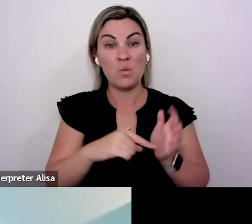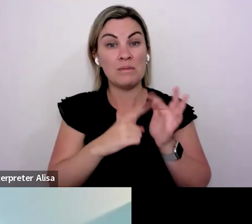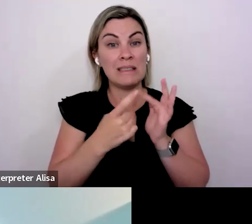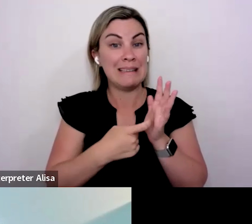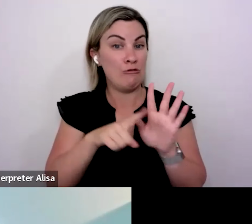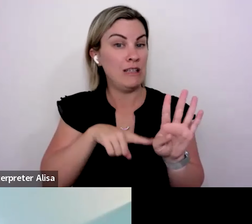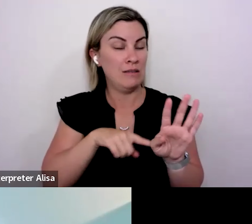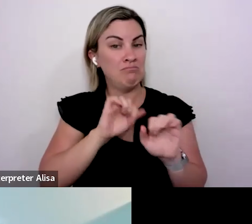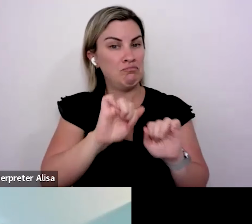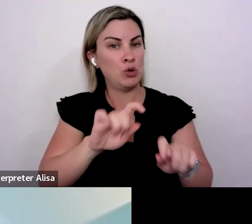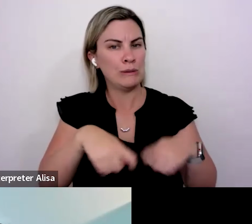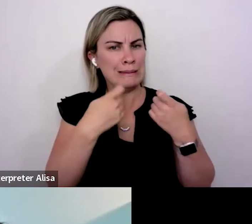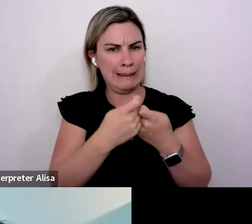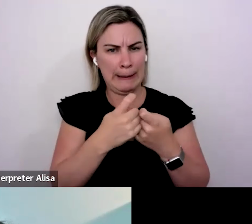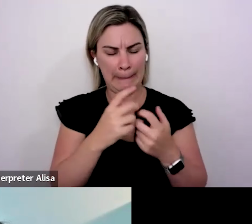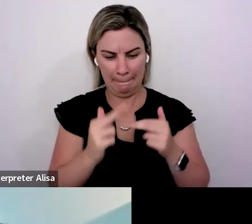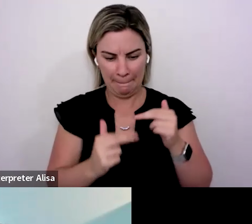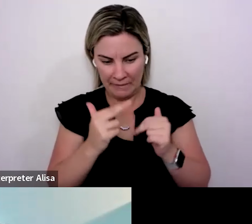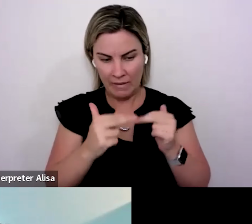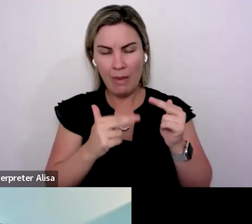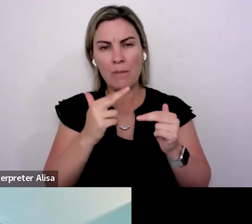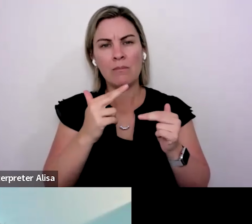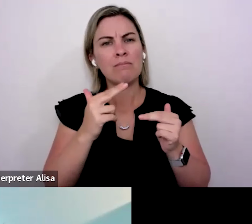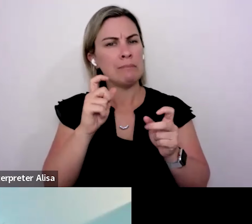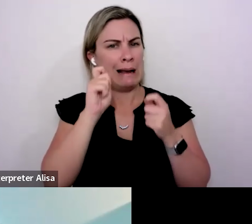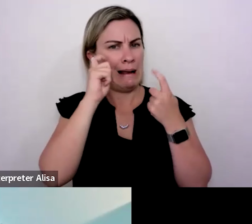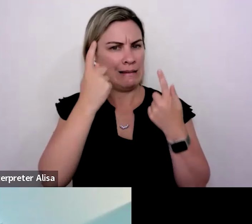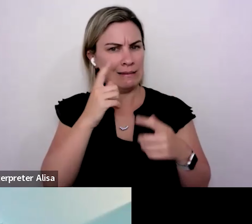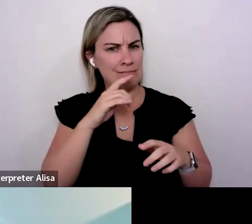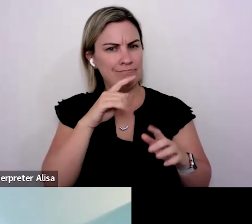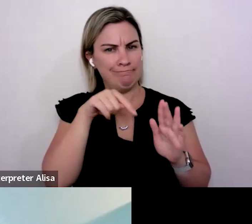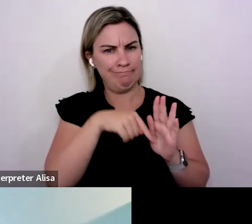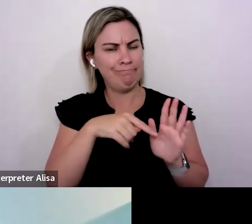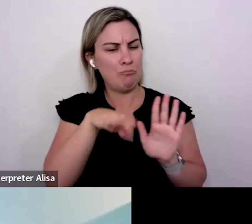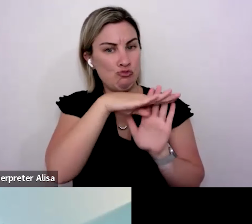principles and provide a better understanding